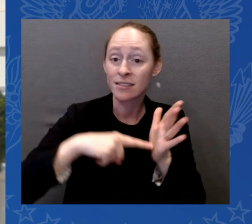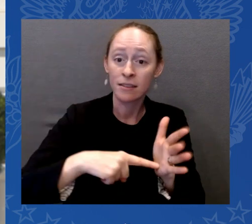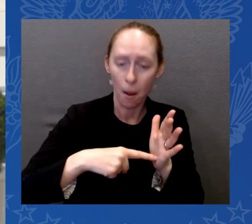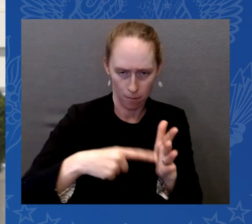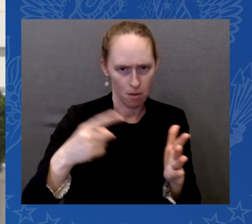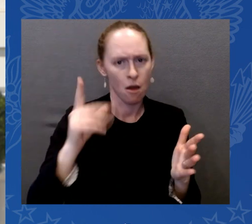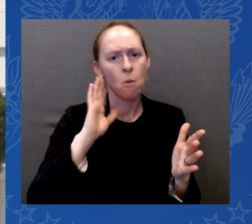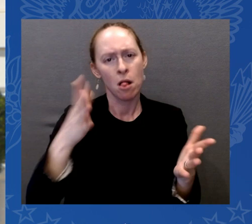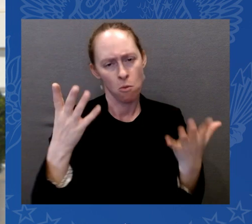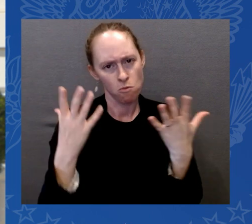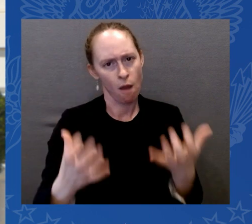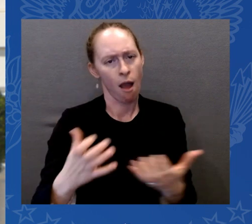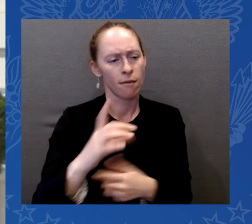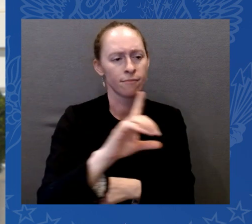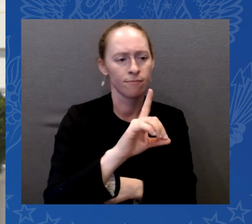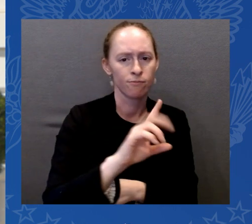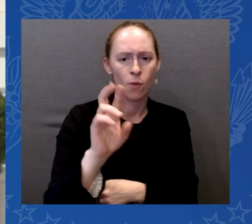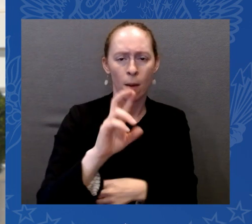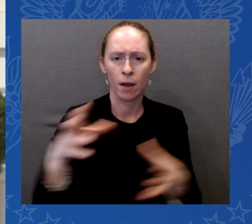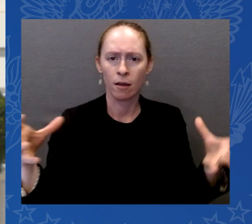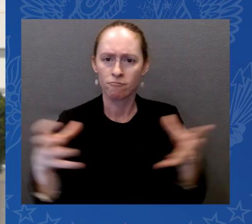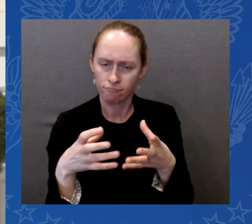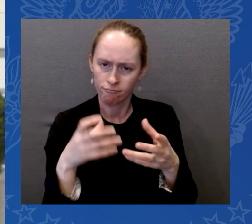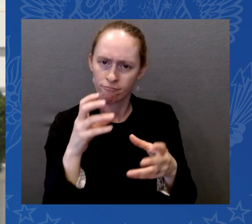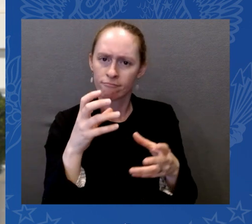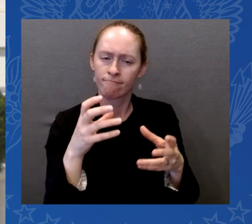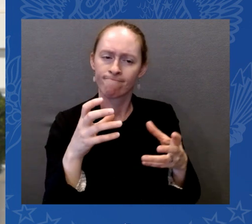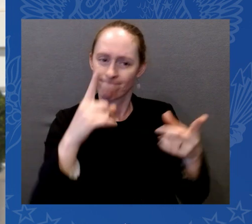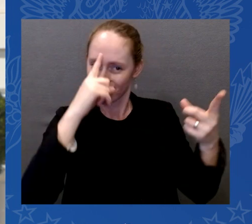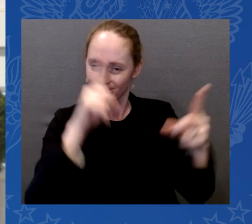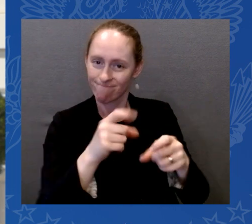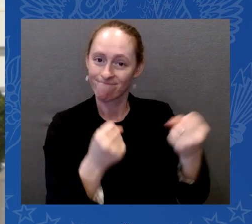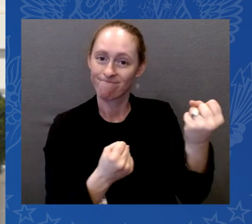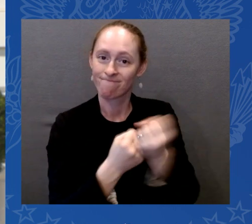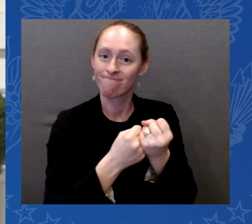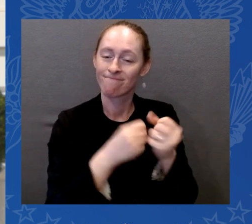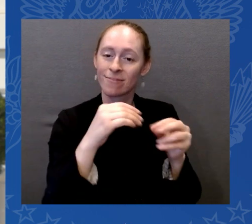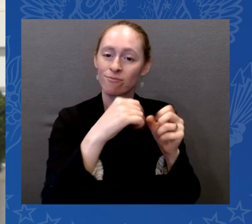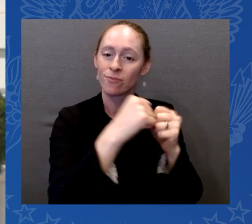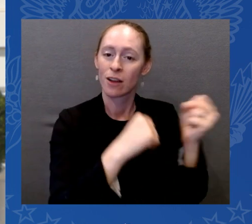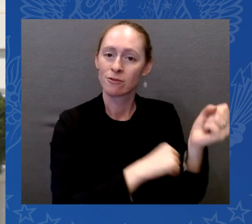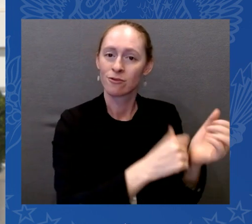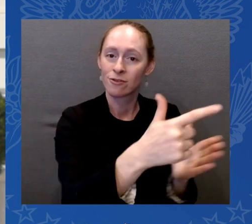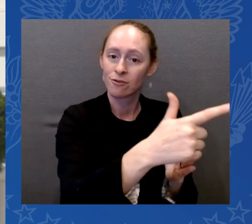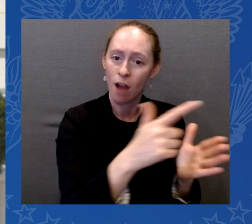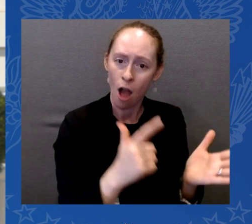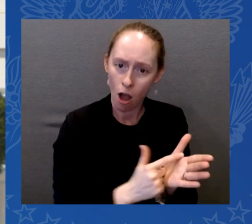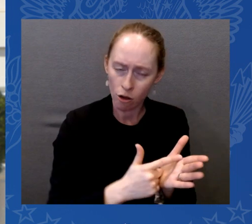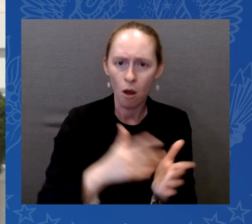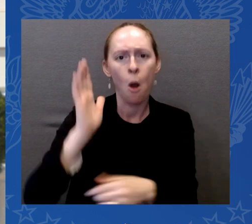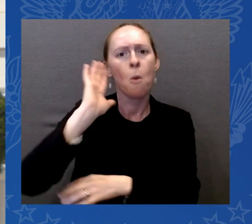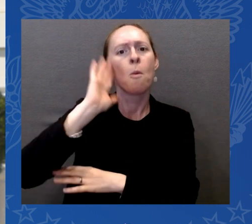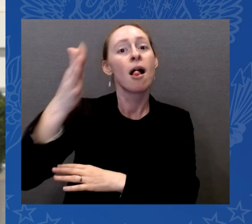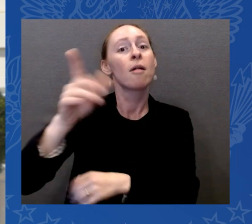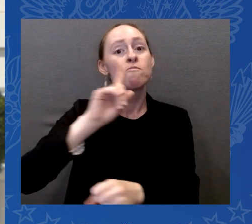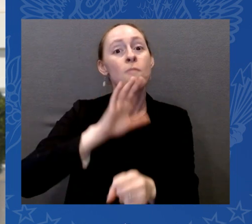to bring back American manufacturing so that we could get back to building things in this country during the campaign.